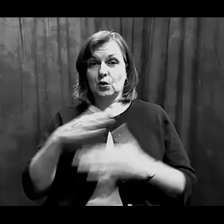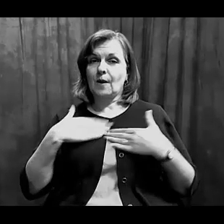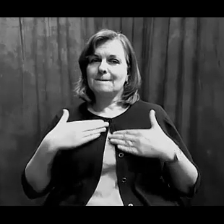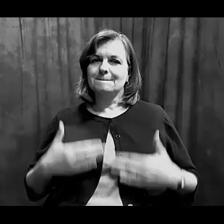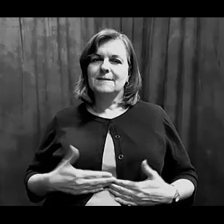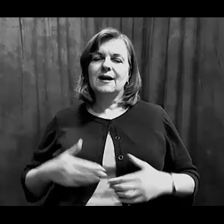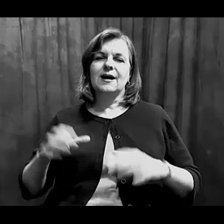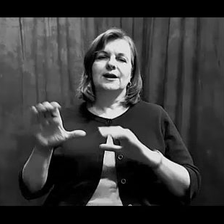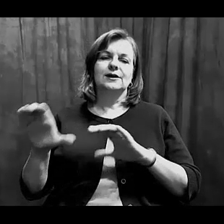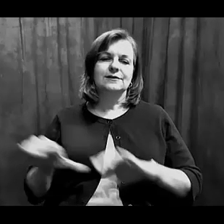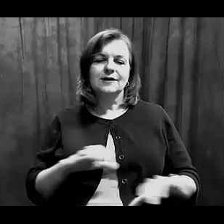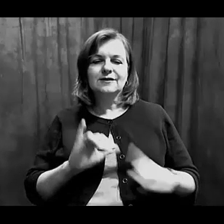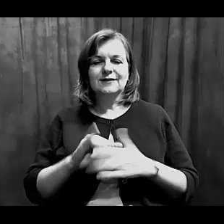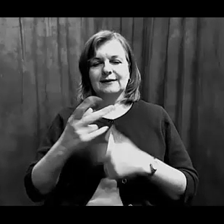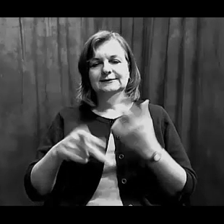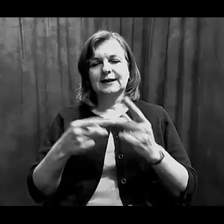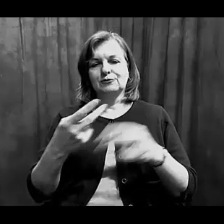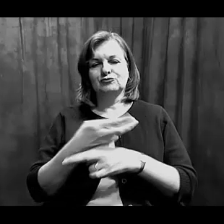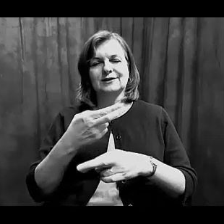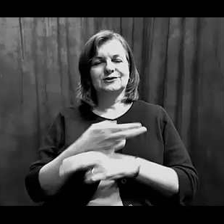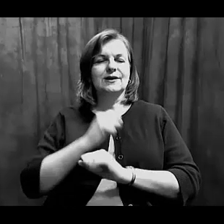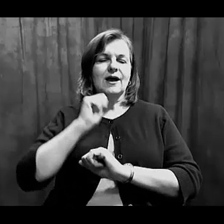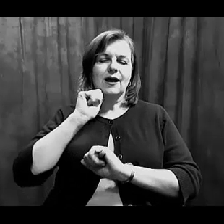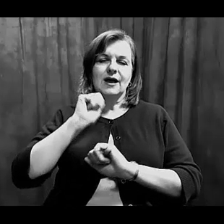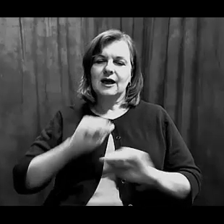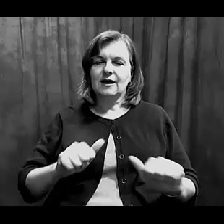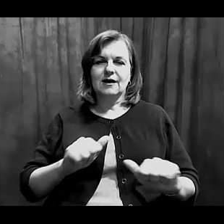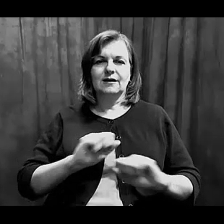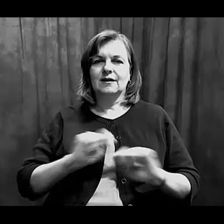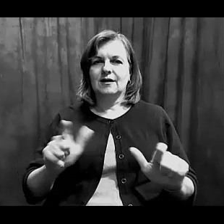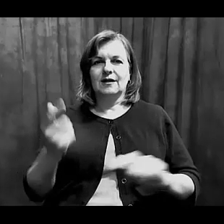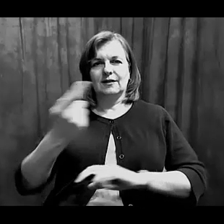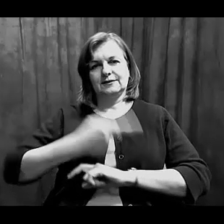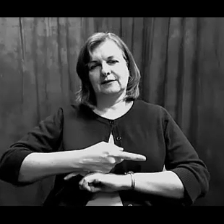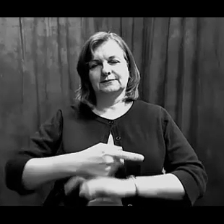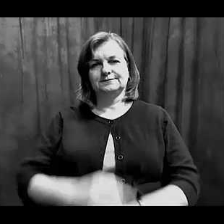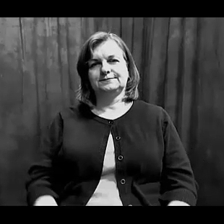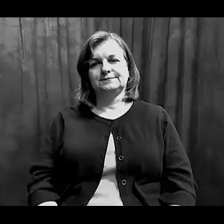that solution your body is doing this all day